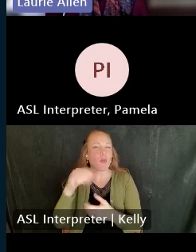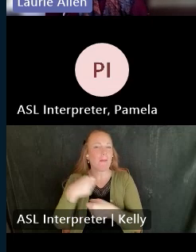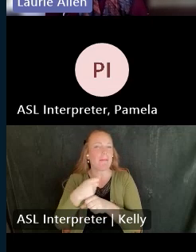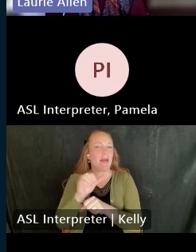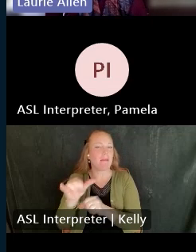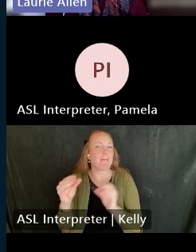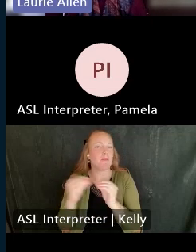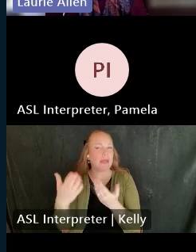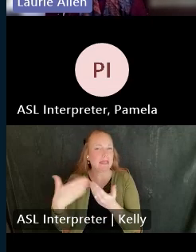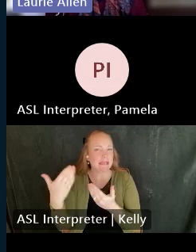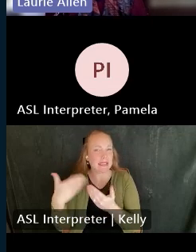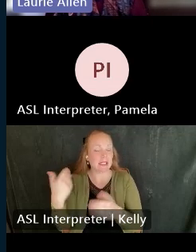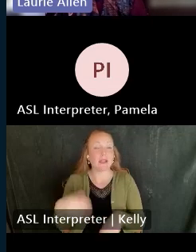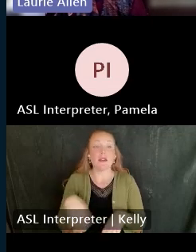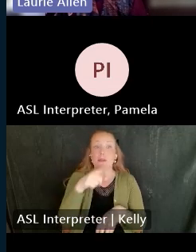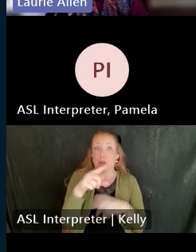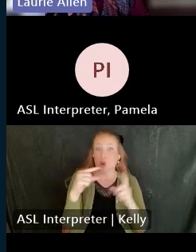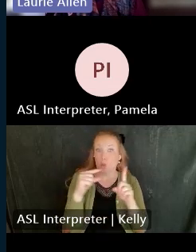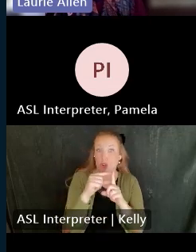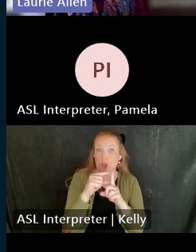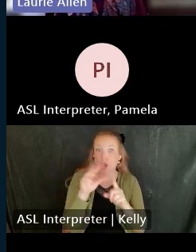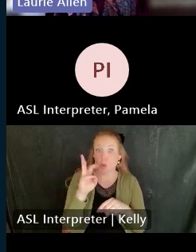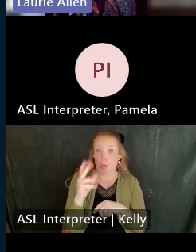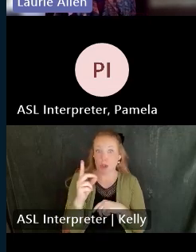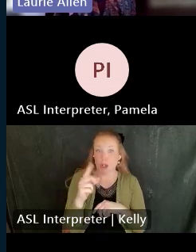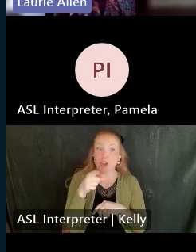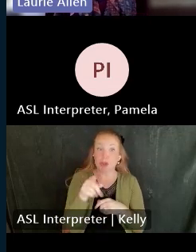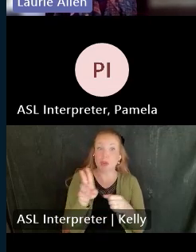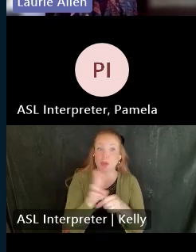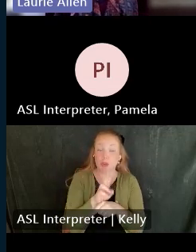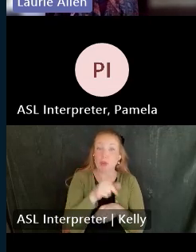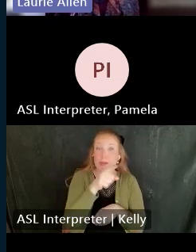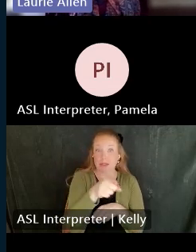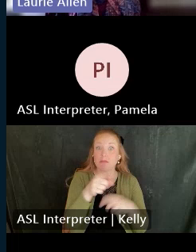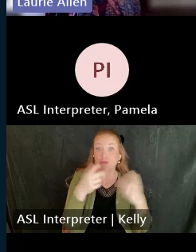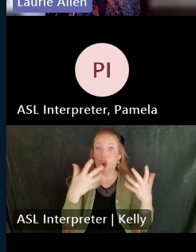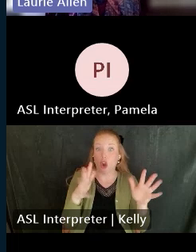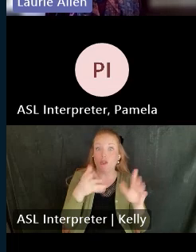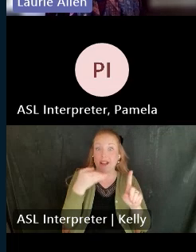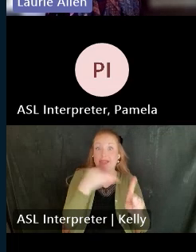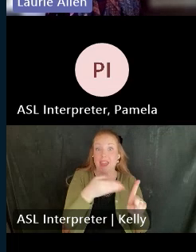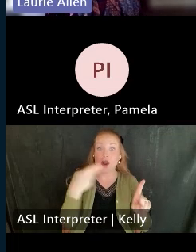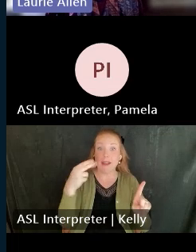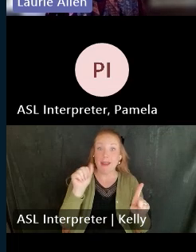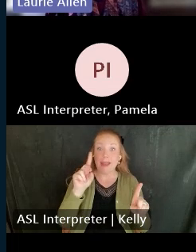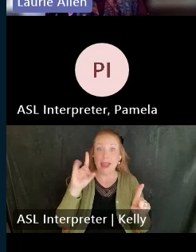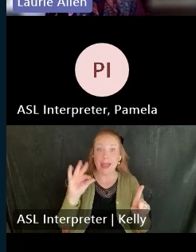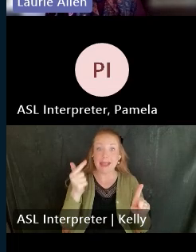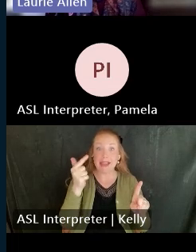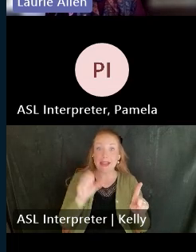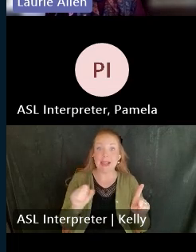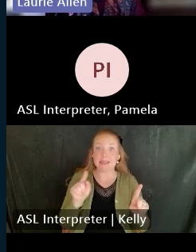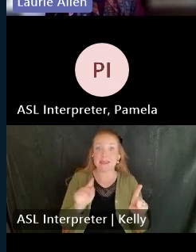But, in Word, if you are leveraging the built-in headings and styles, those are inclusive by design.